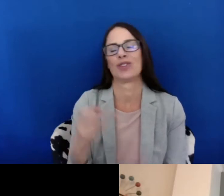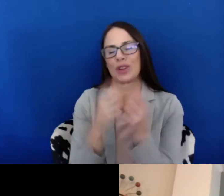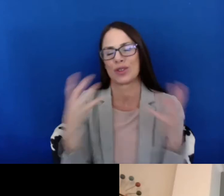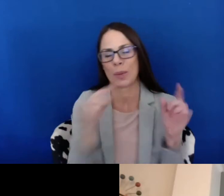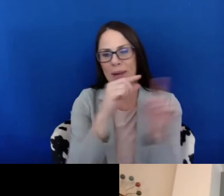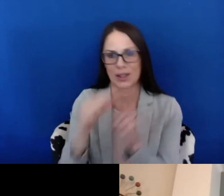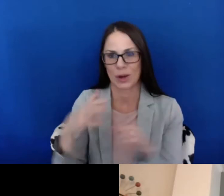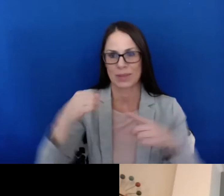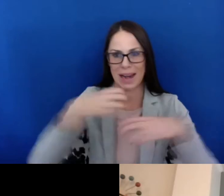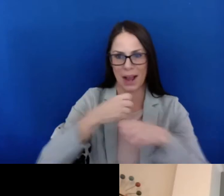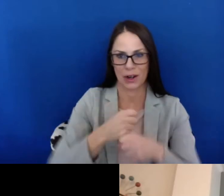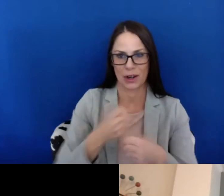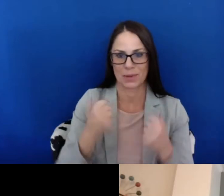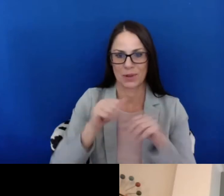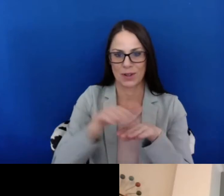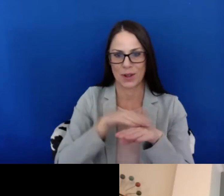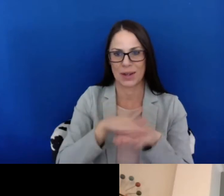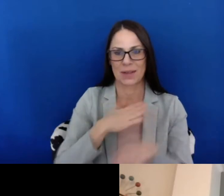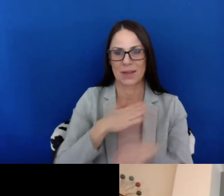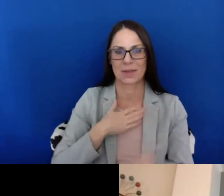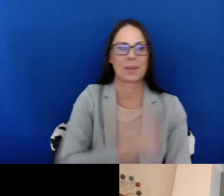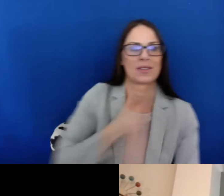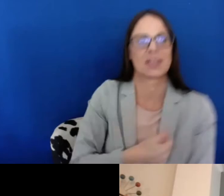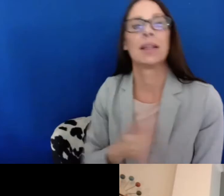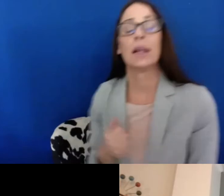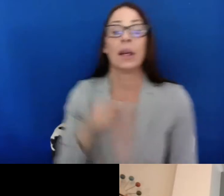my apologies. 15:50:52 She serves as the education Chair